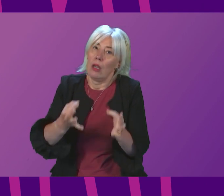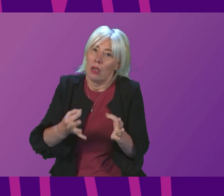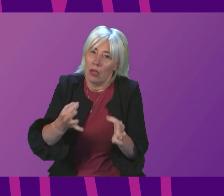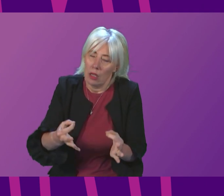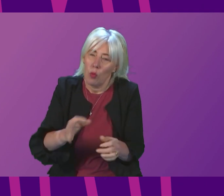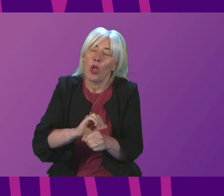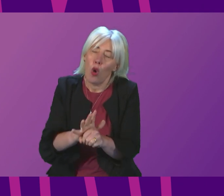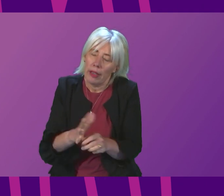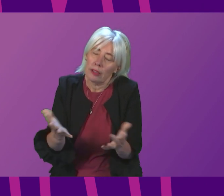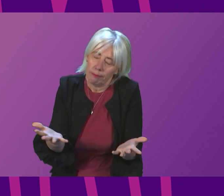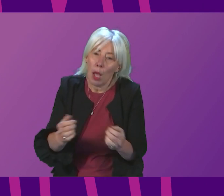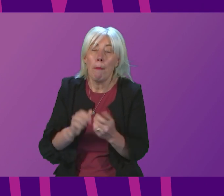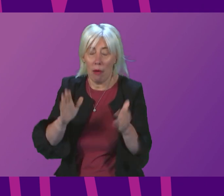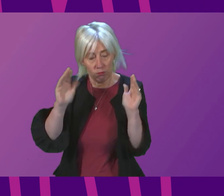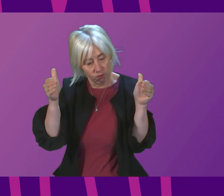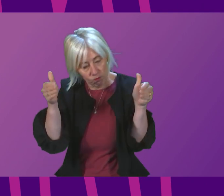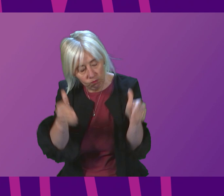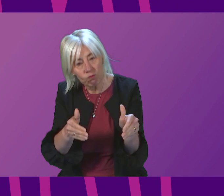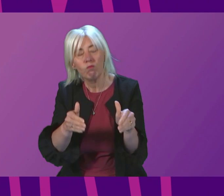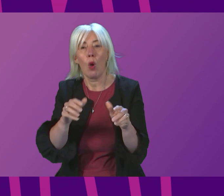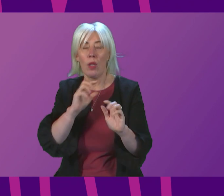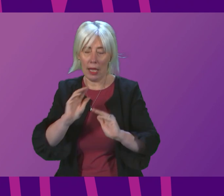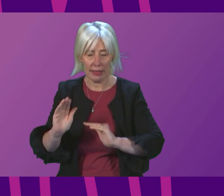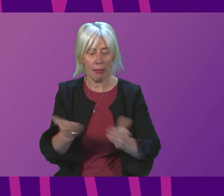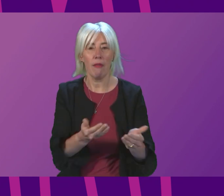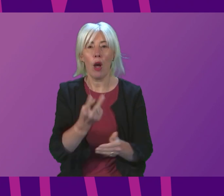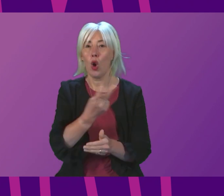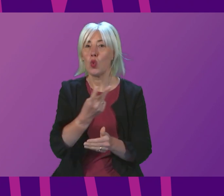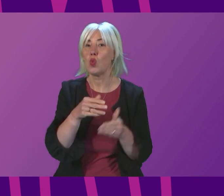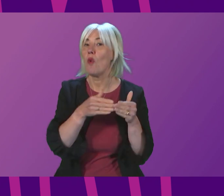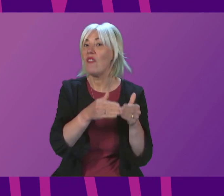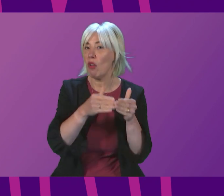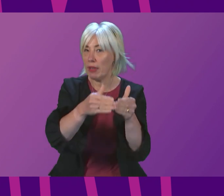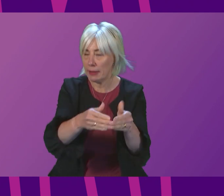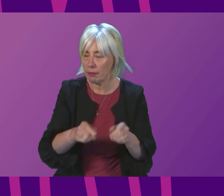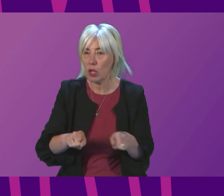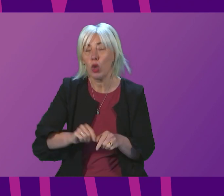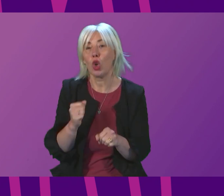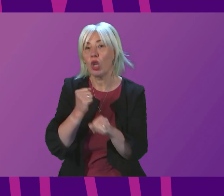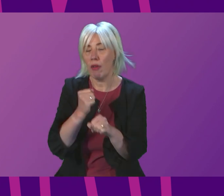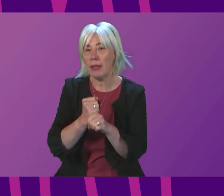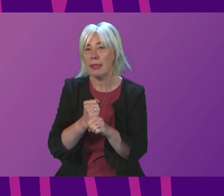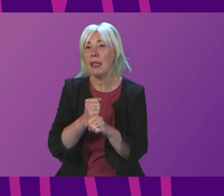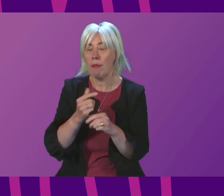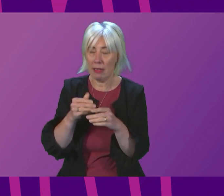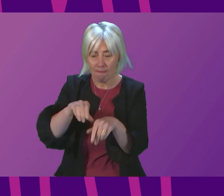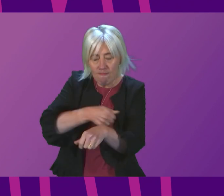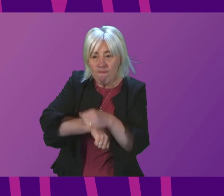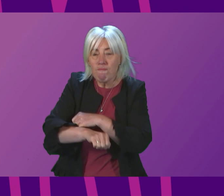However, we remain focused on delivery of the ferries. The actions that the Scottish Government has taken have helped to secure jobs at the last